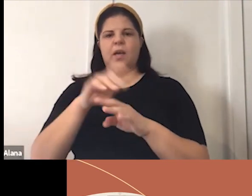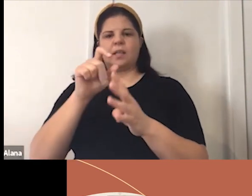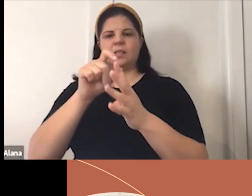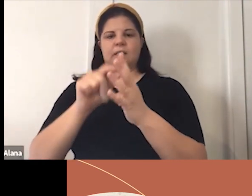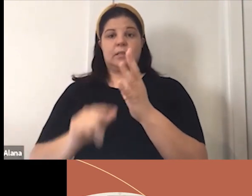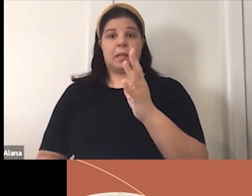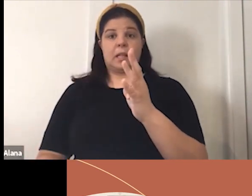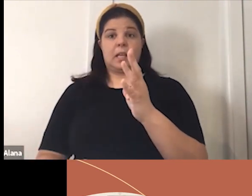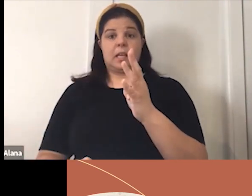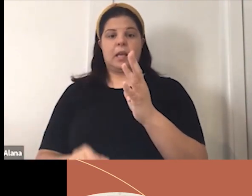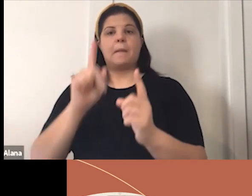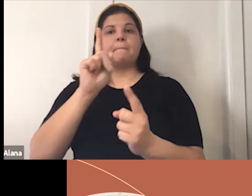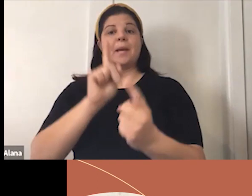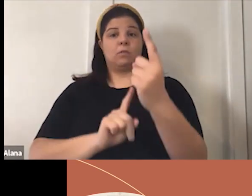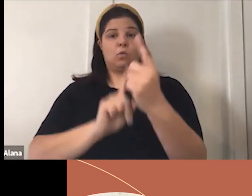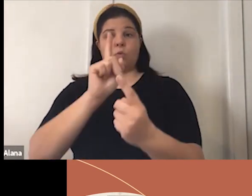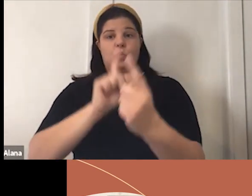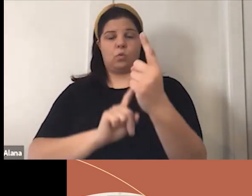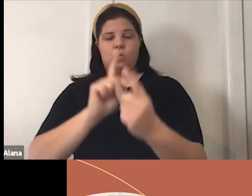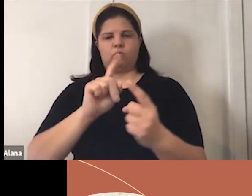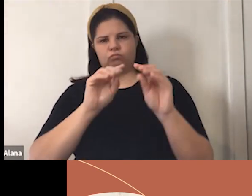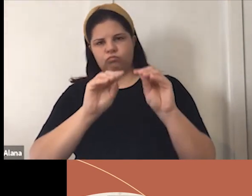mentorship, right?